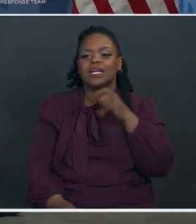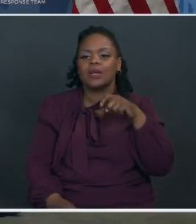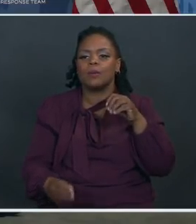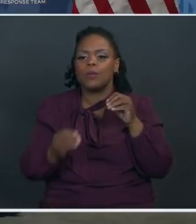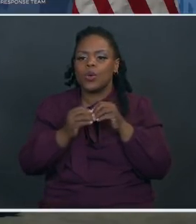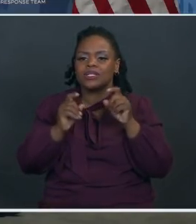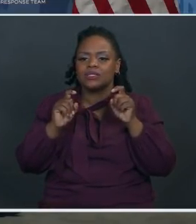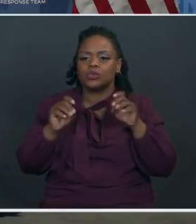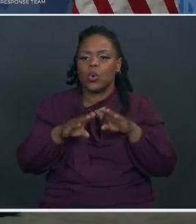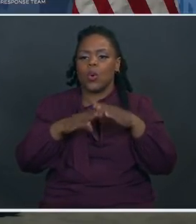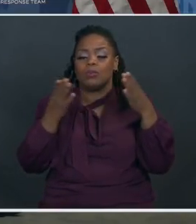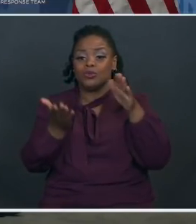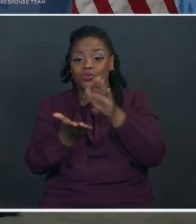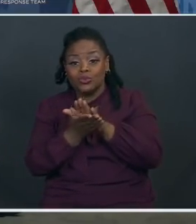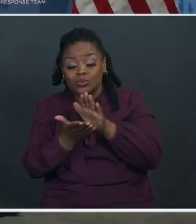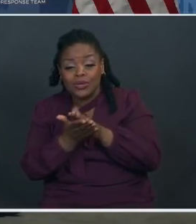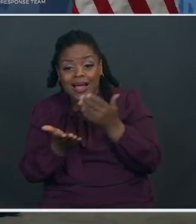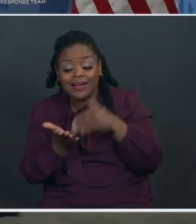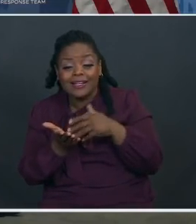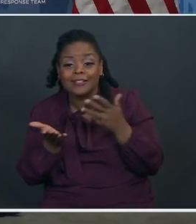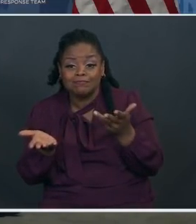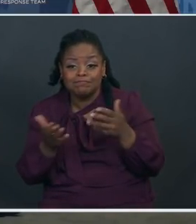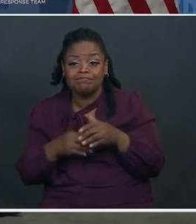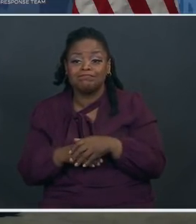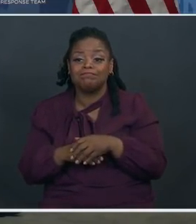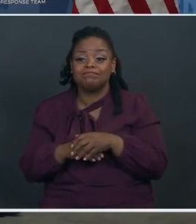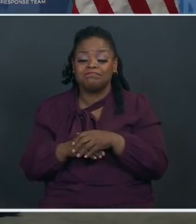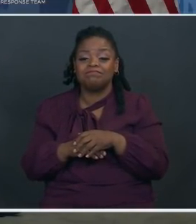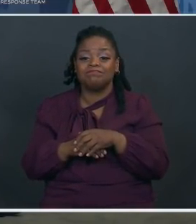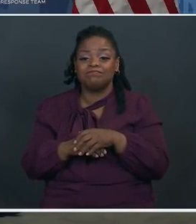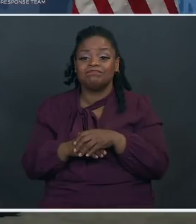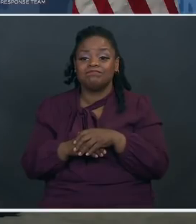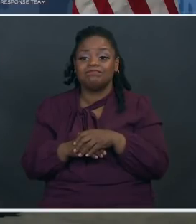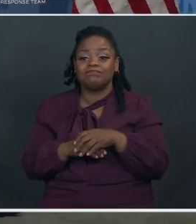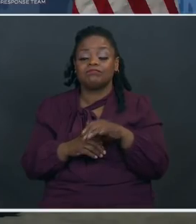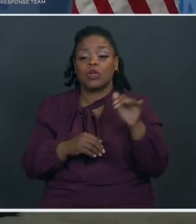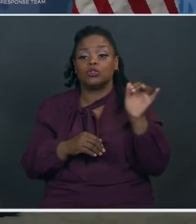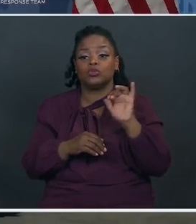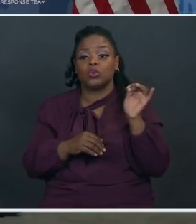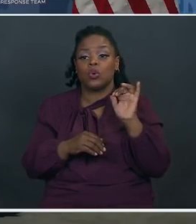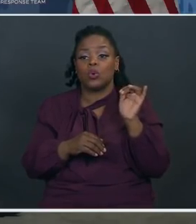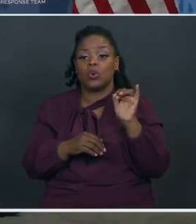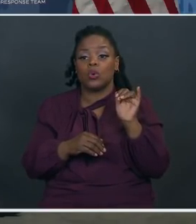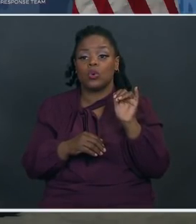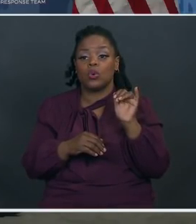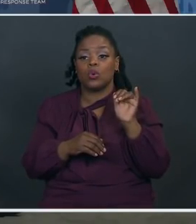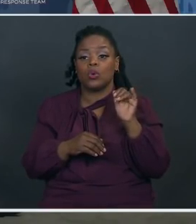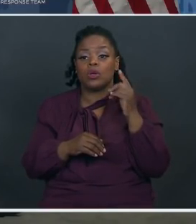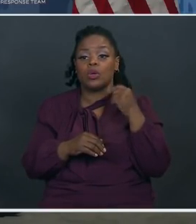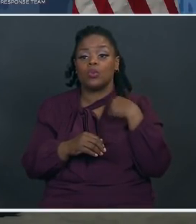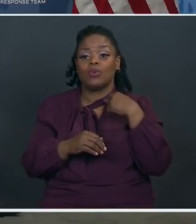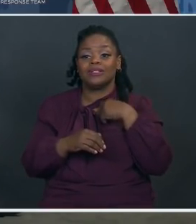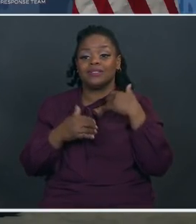and take care of people in congregate settings. Furthermore, we still shortages of PPE